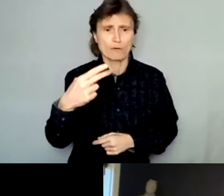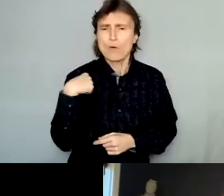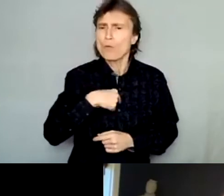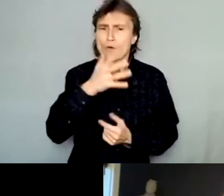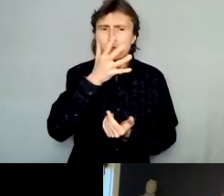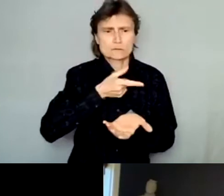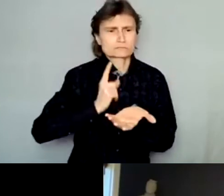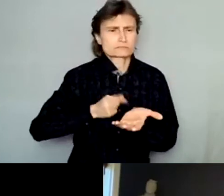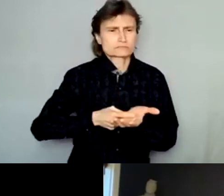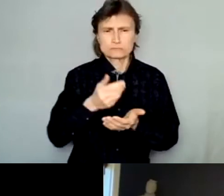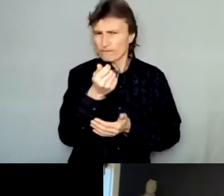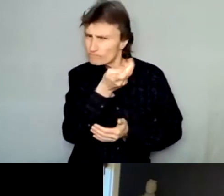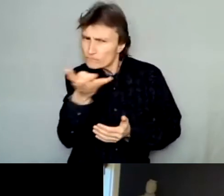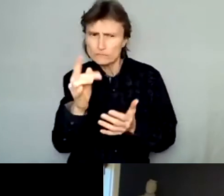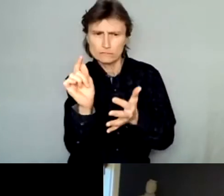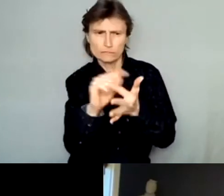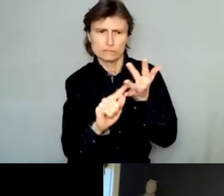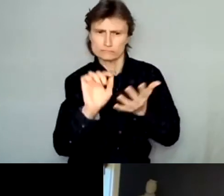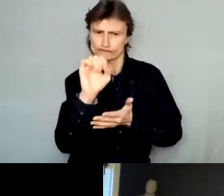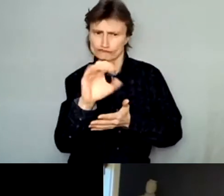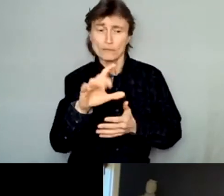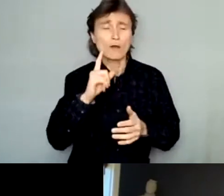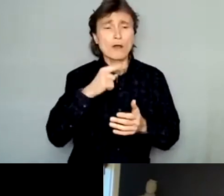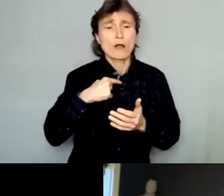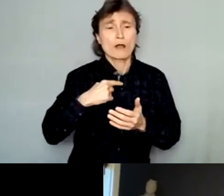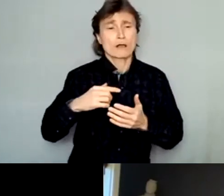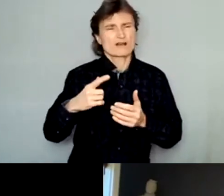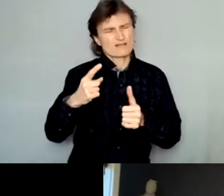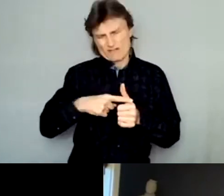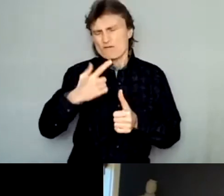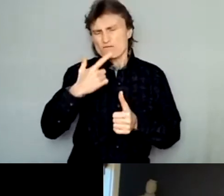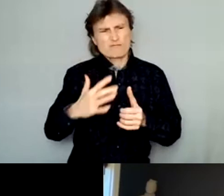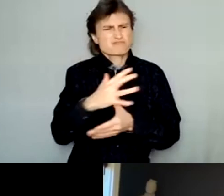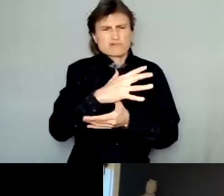We wanted first and foremost to share our intentions for 2022 with you and that includes